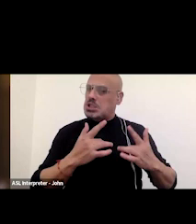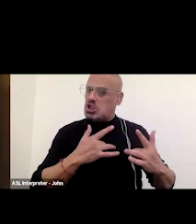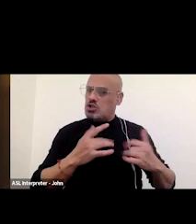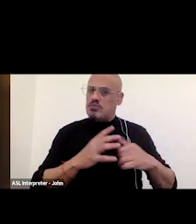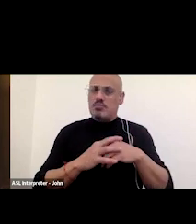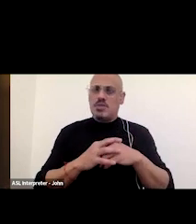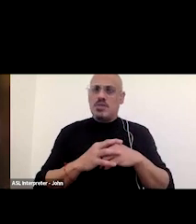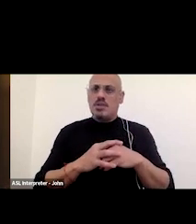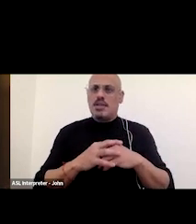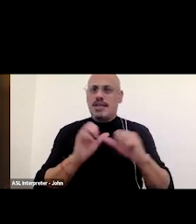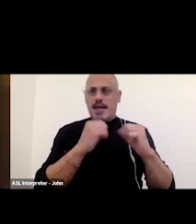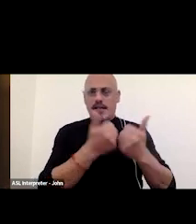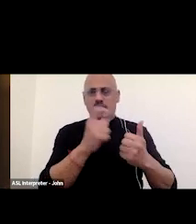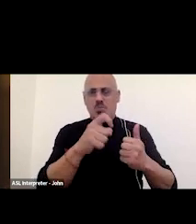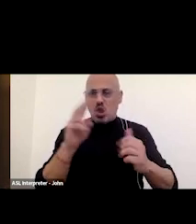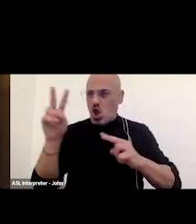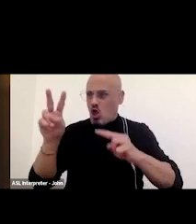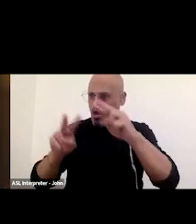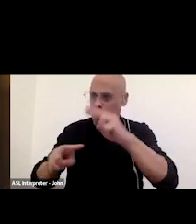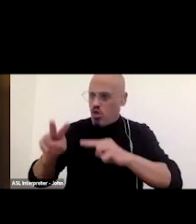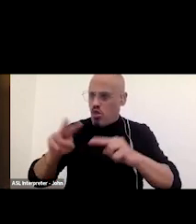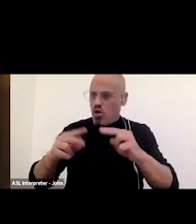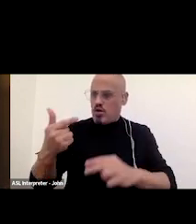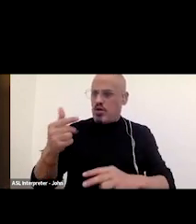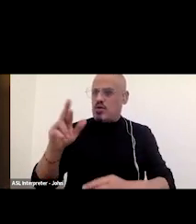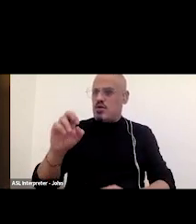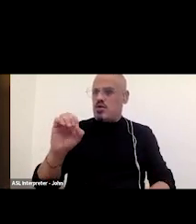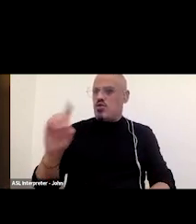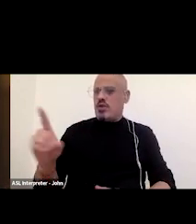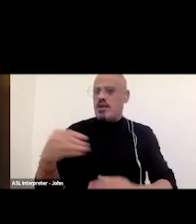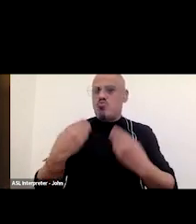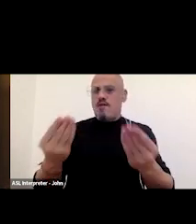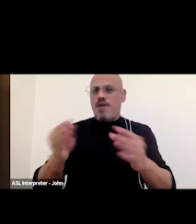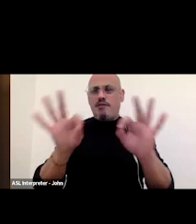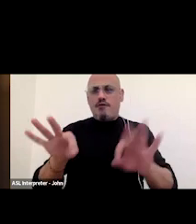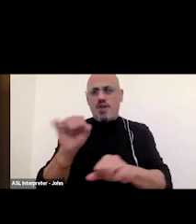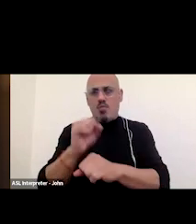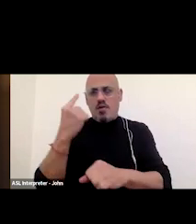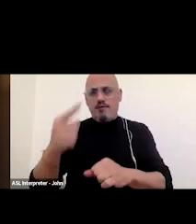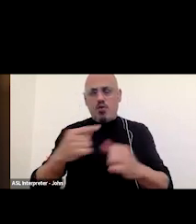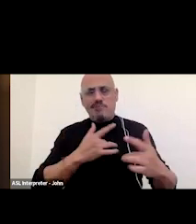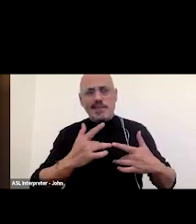the agency is supposed to look at the grids to provide a framework for considering